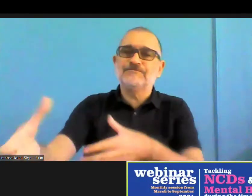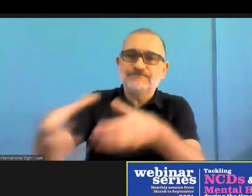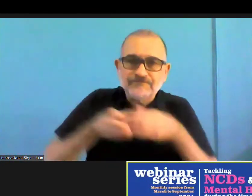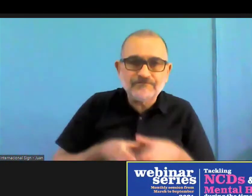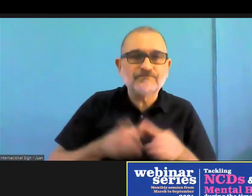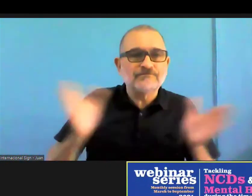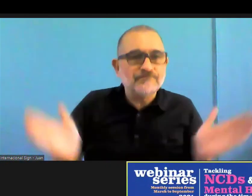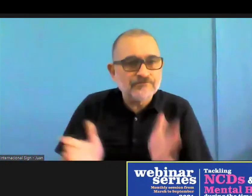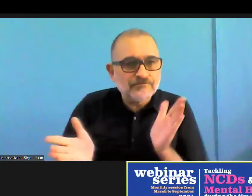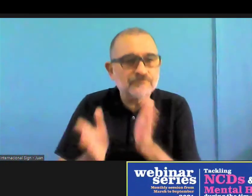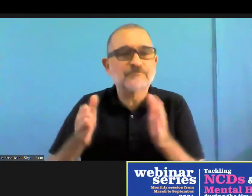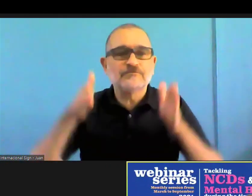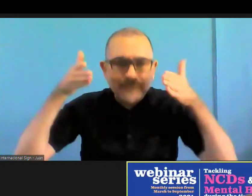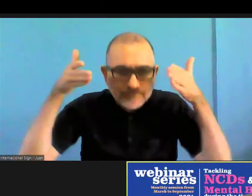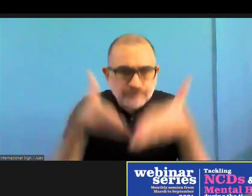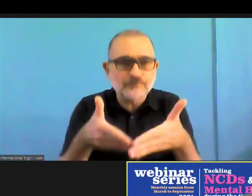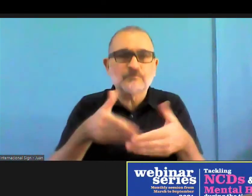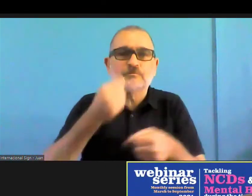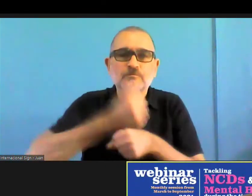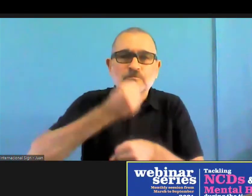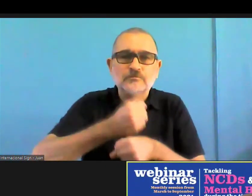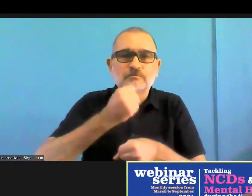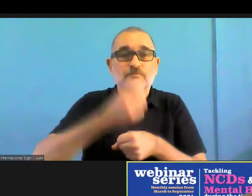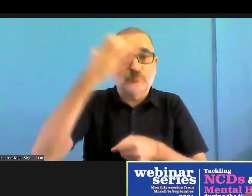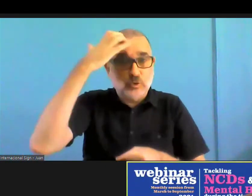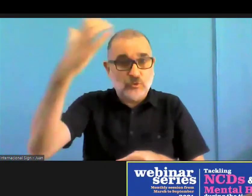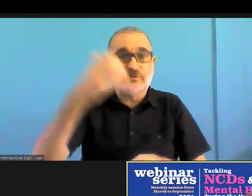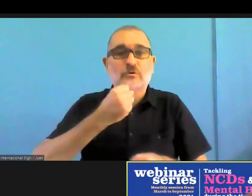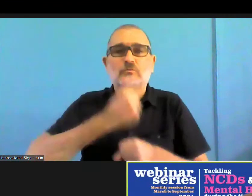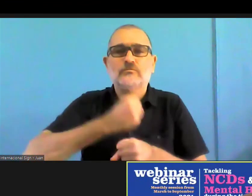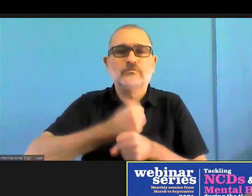But the bottom line is there is no one size fits all in terms of investment.